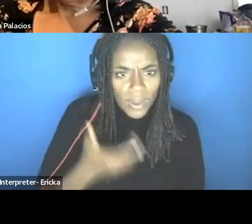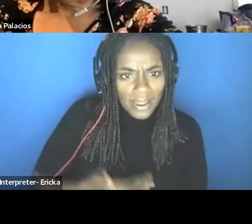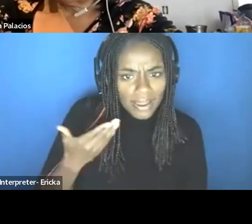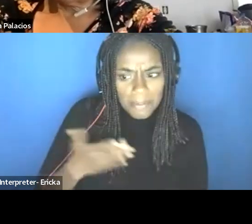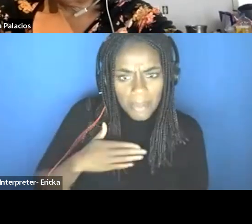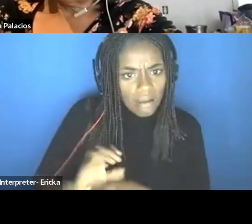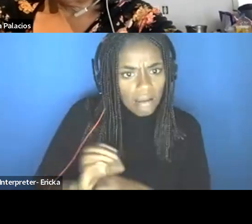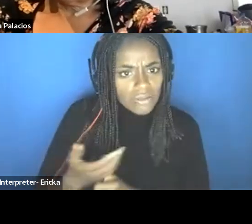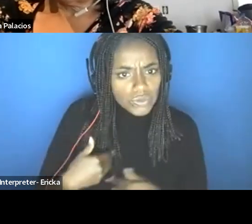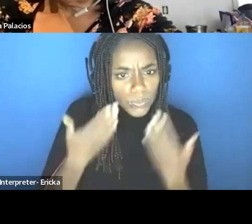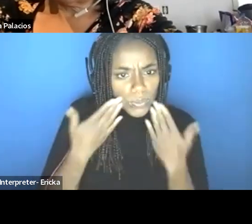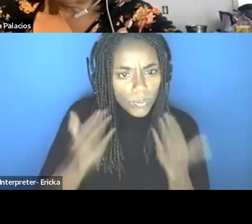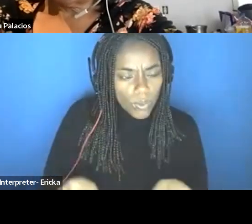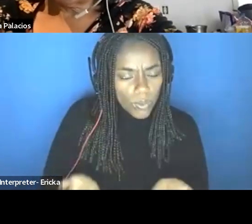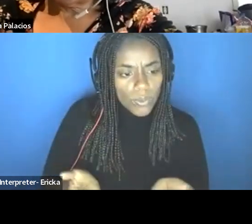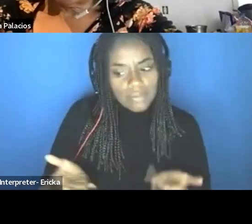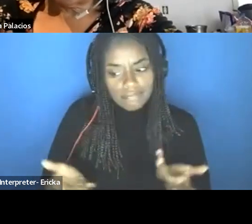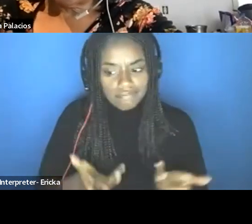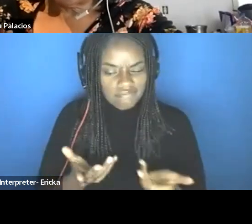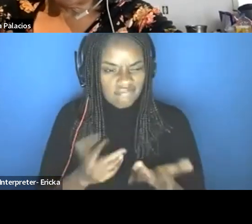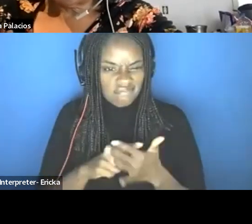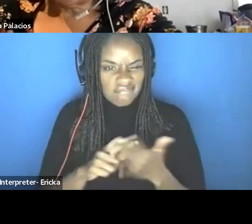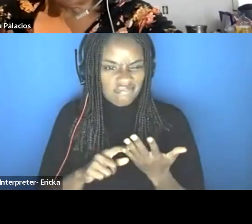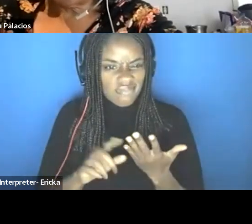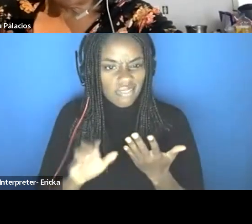How do you know who I am? What do you know about my culture?